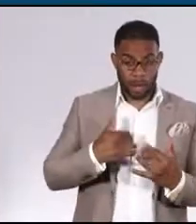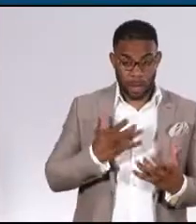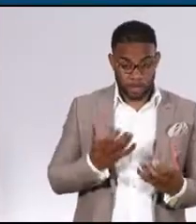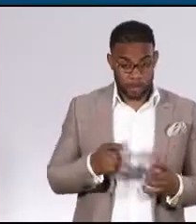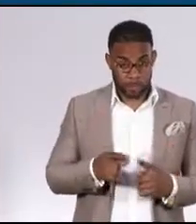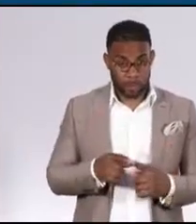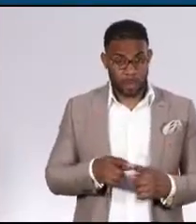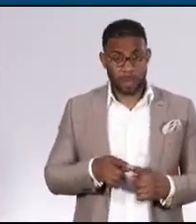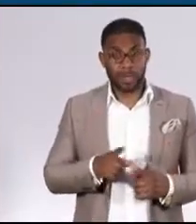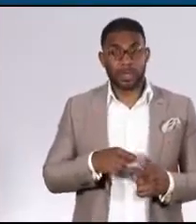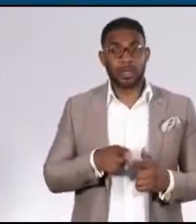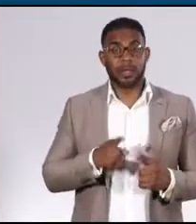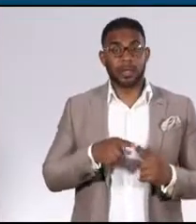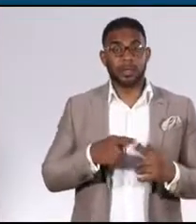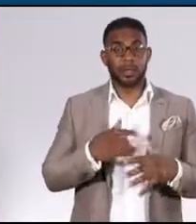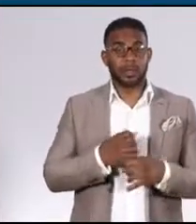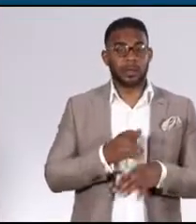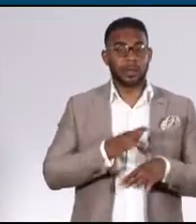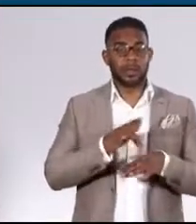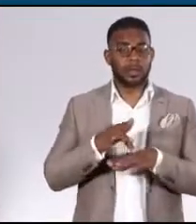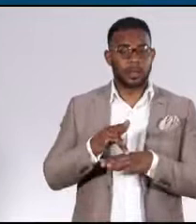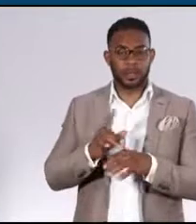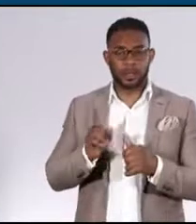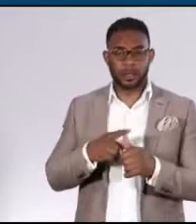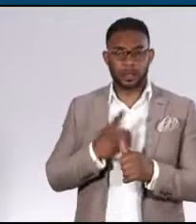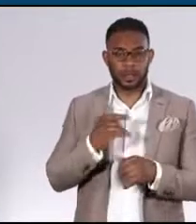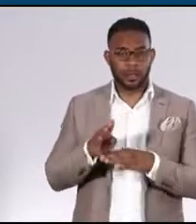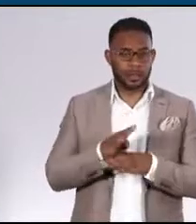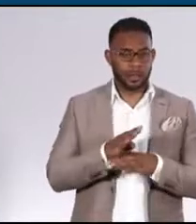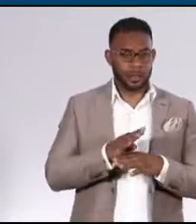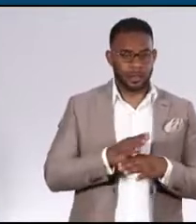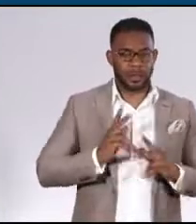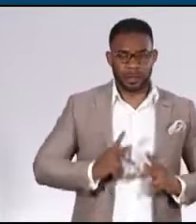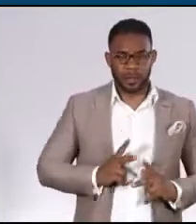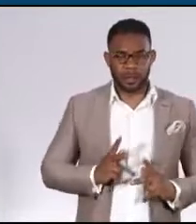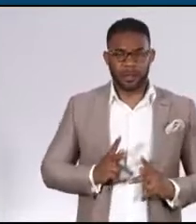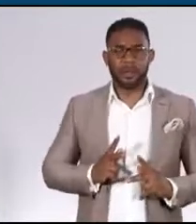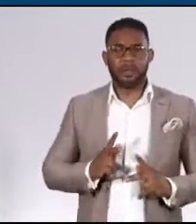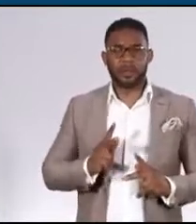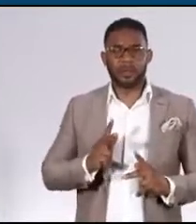That is to briefly touch on first just some physiology and epidemiological prevalence of hearing loss.